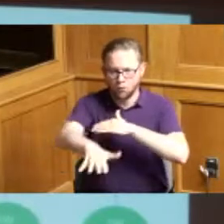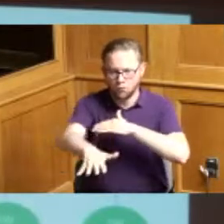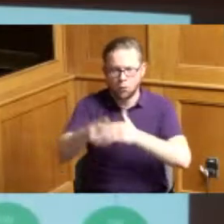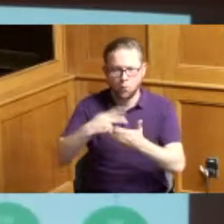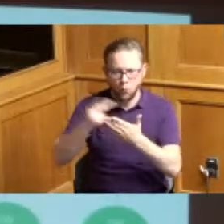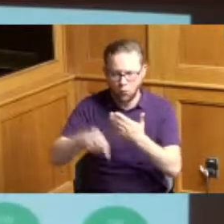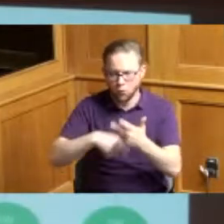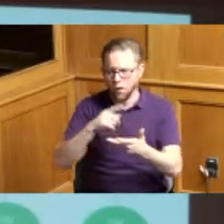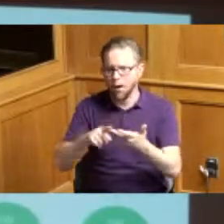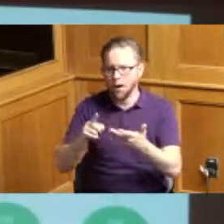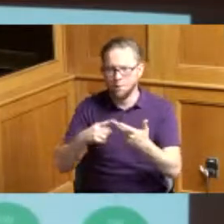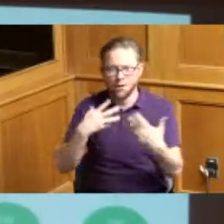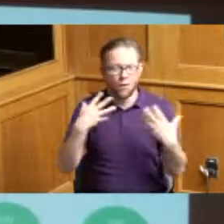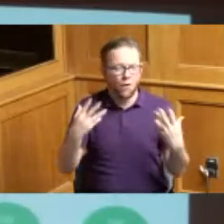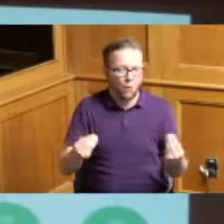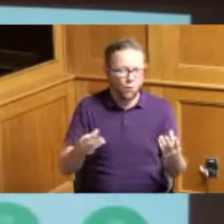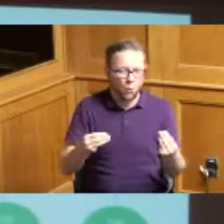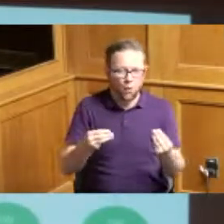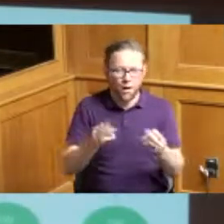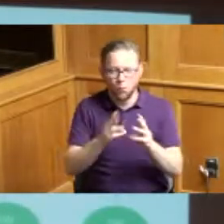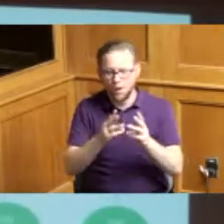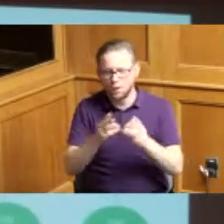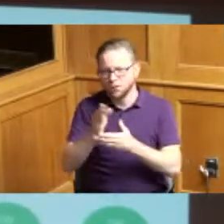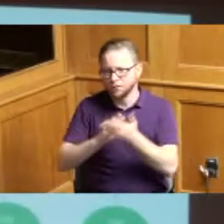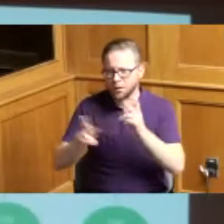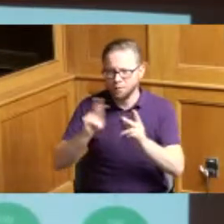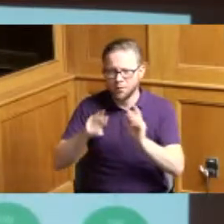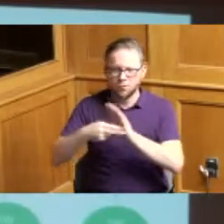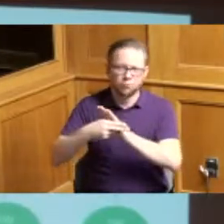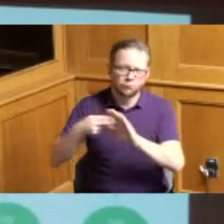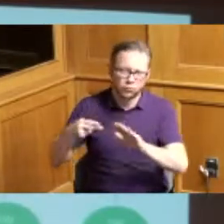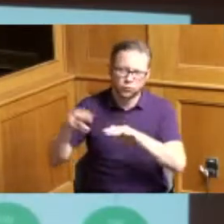some might call them storm water related but they're wet weather related to us and those are